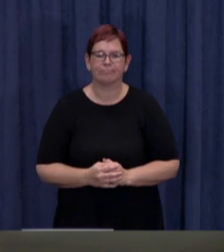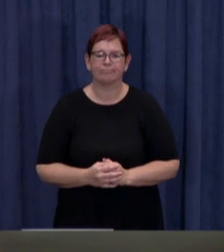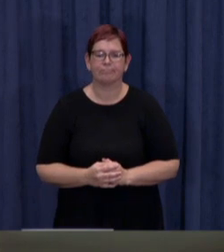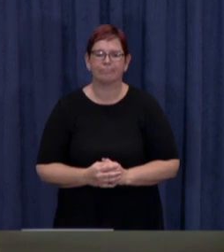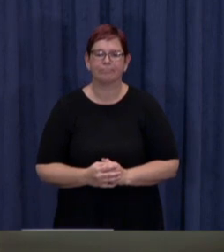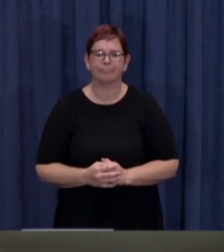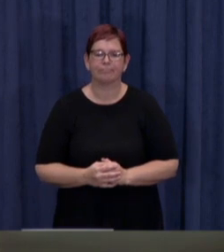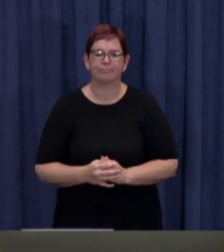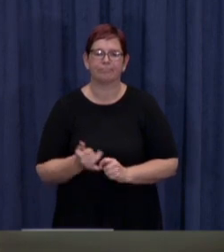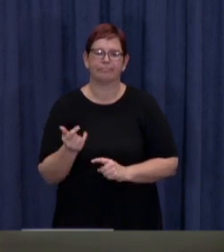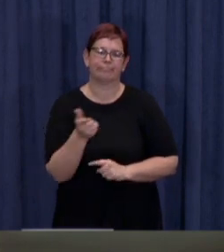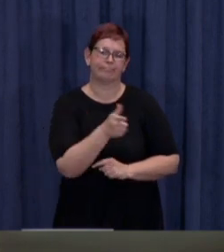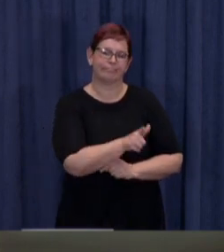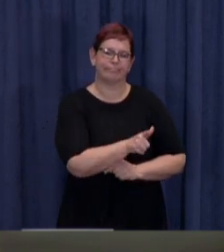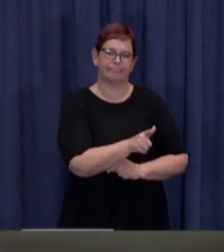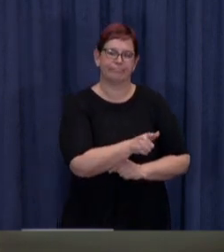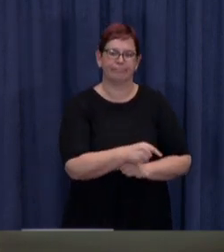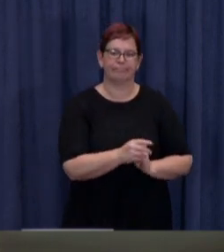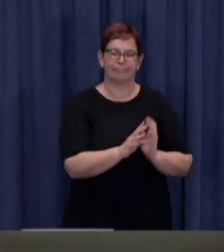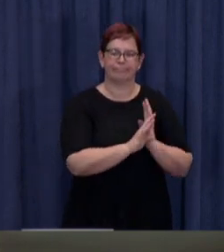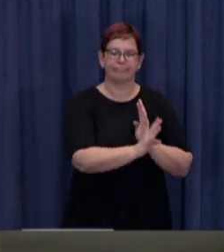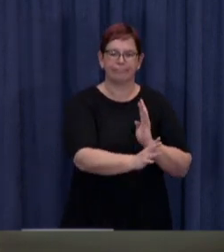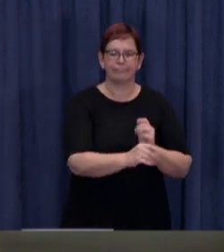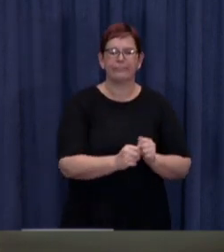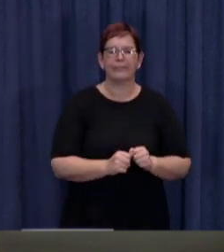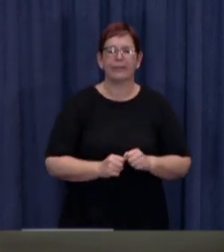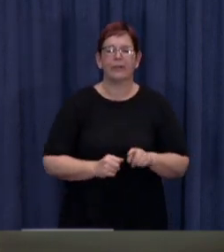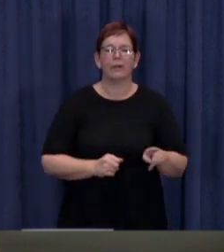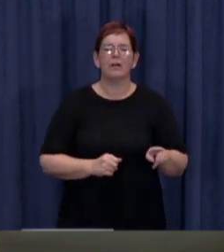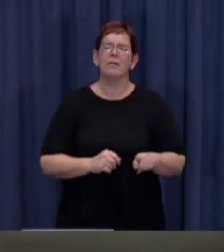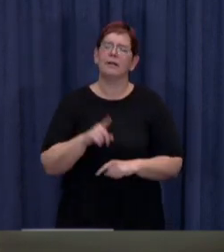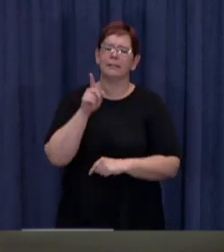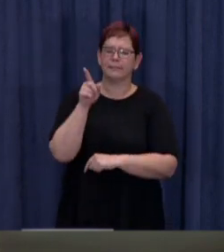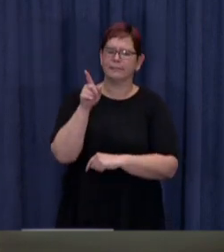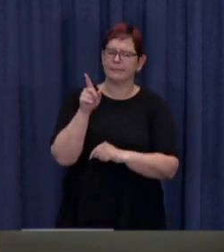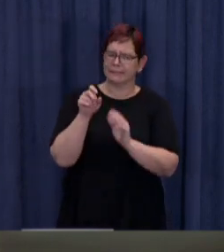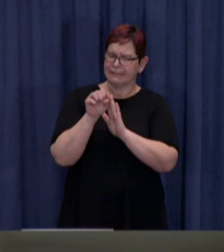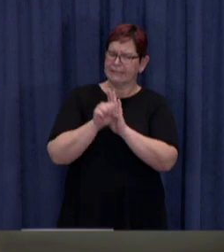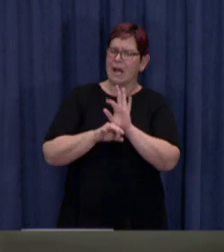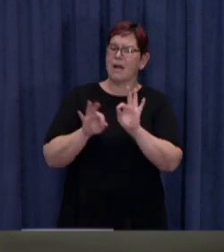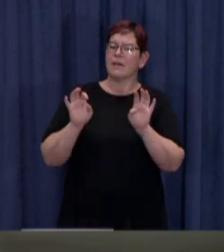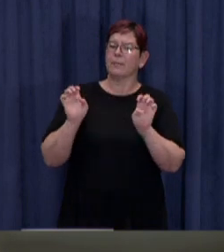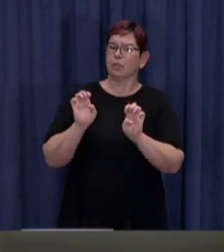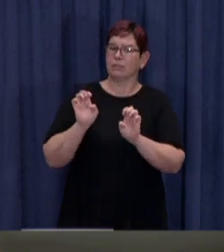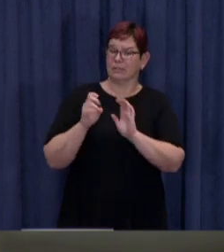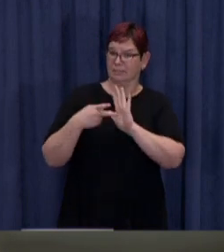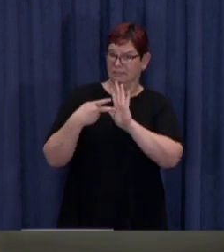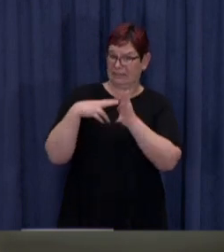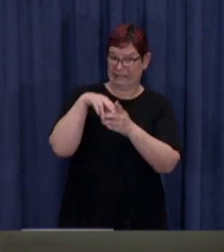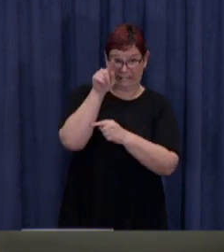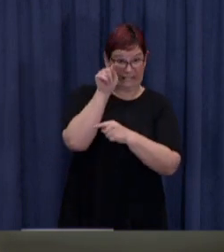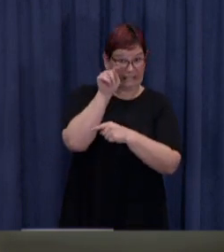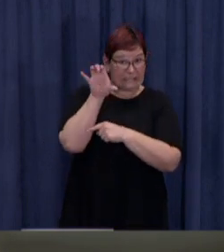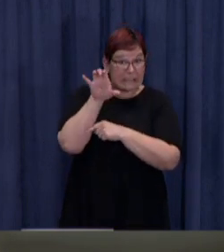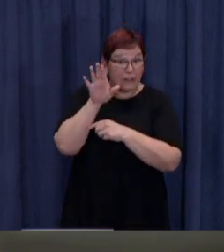the city stance on operating the TTC at full capacity does it does it make you